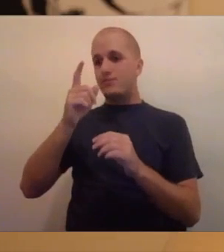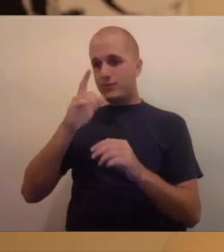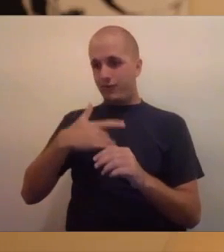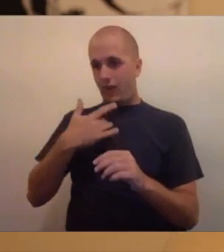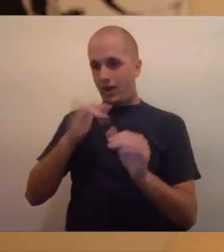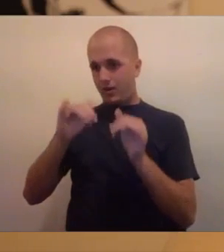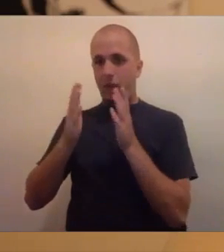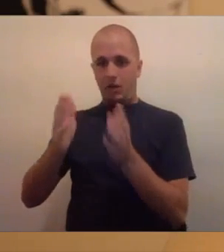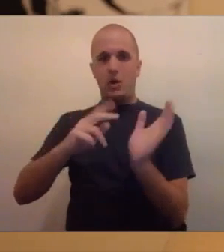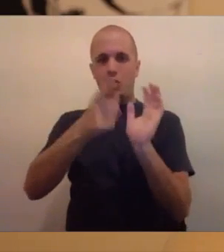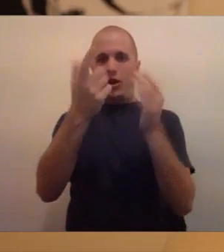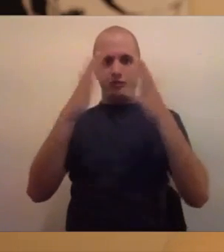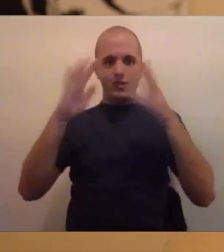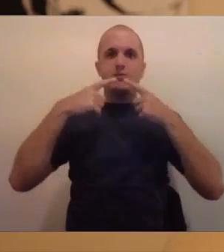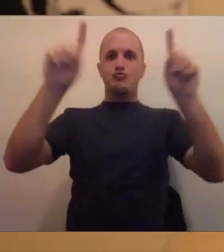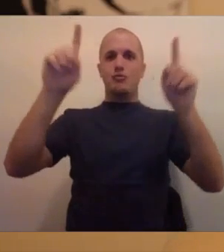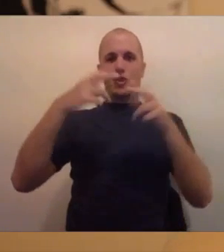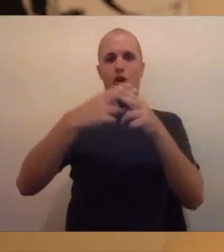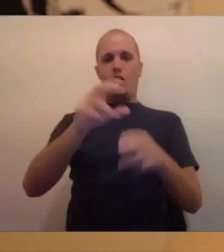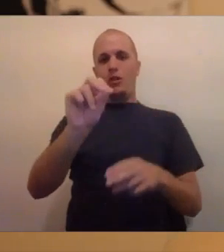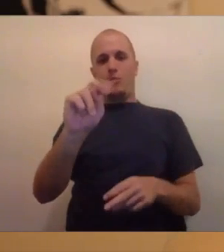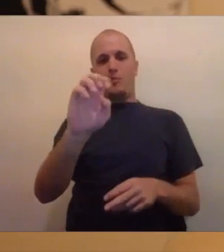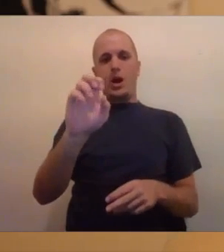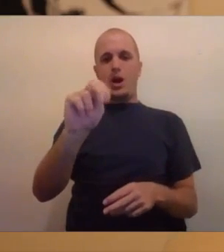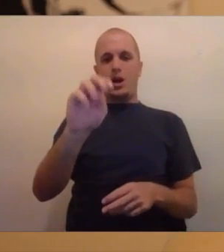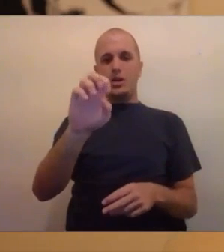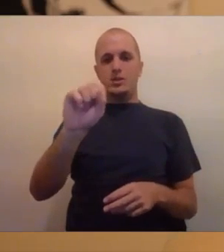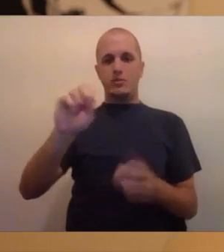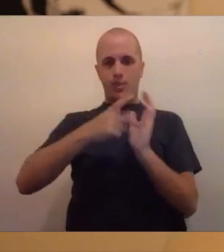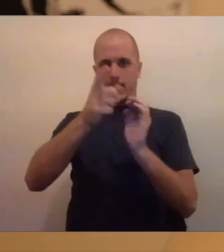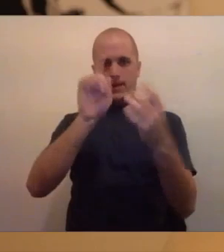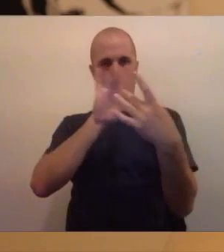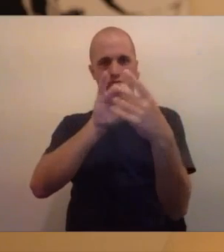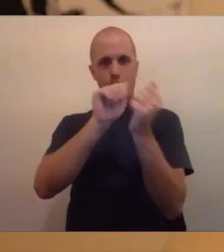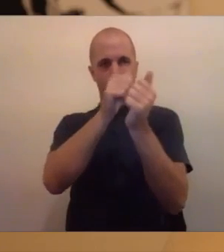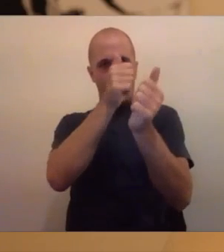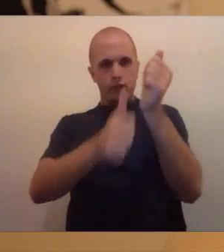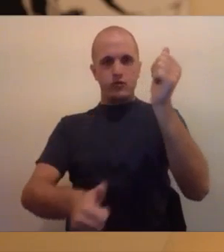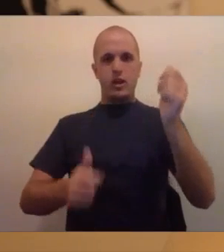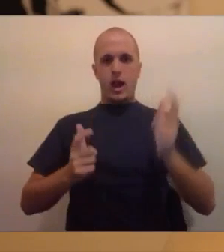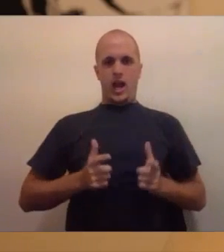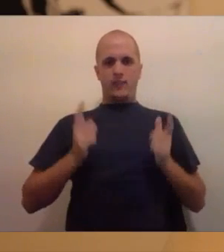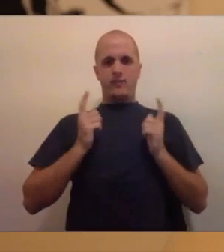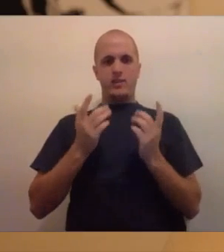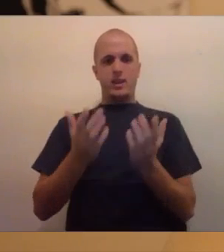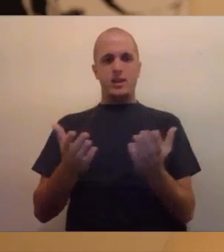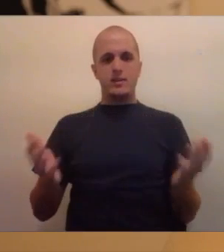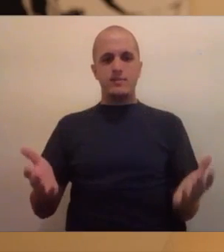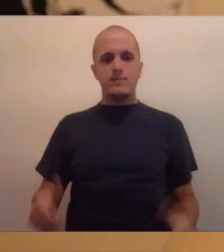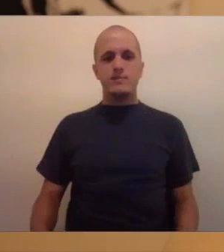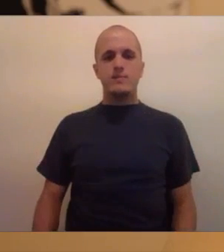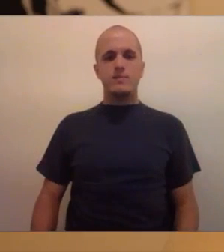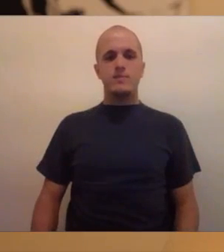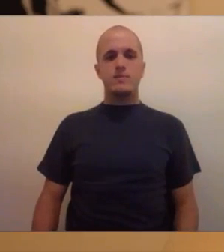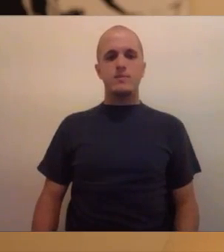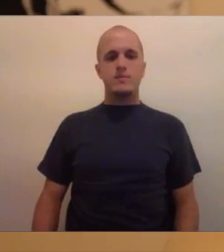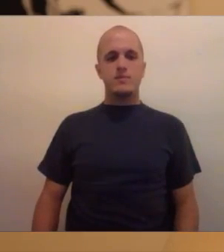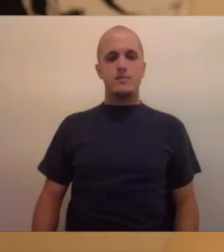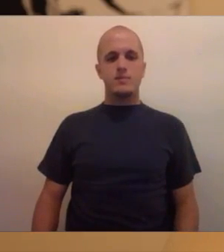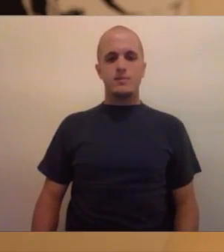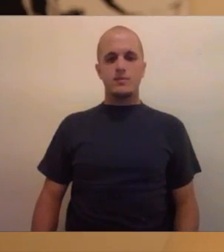It means you feel oneness with every single living being. When you feel oneness, that is